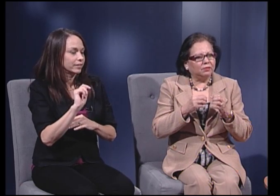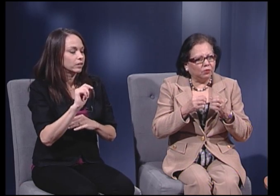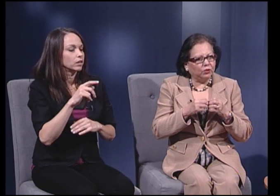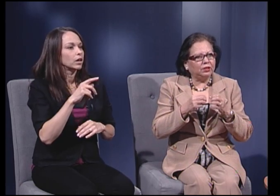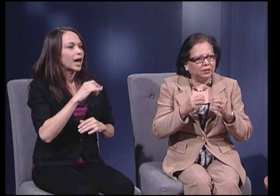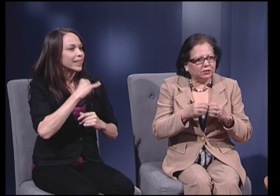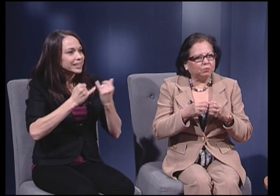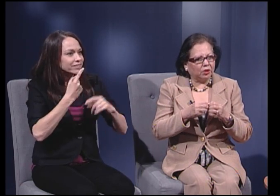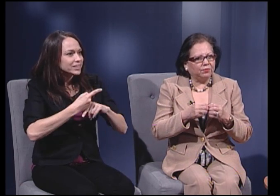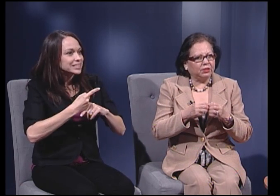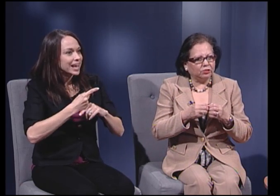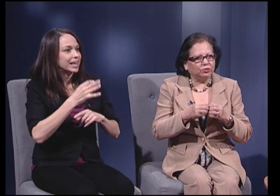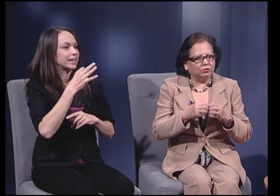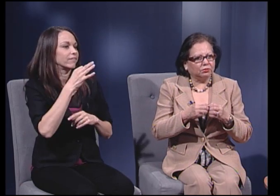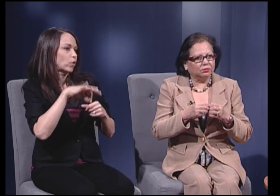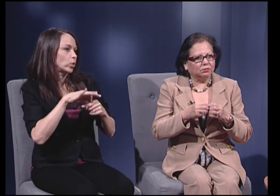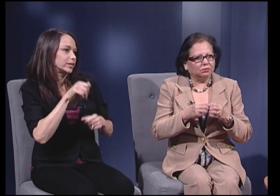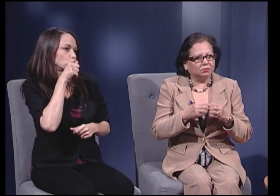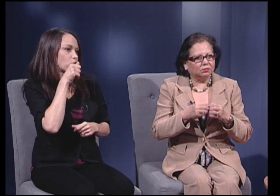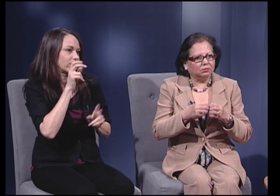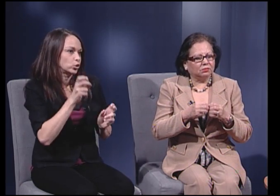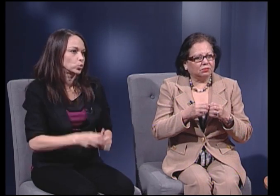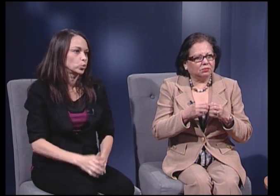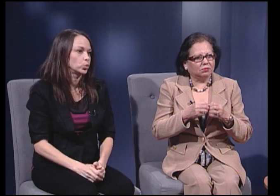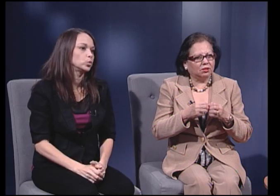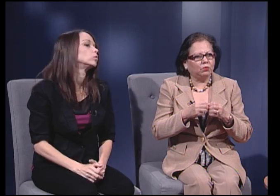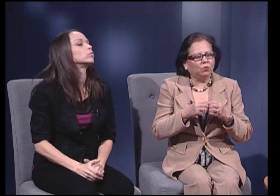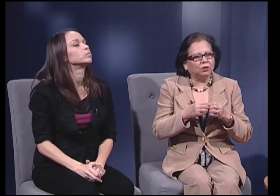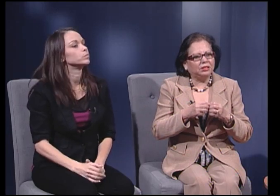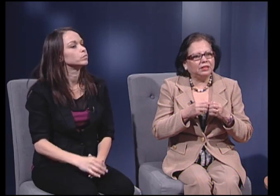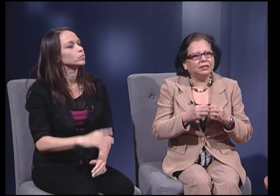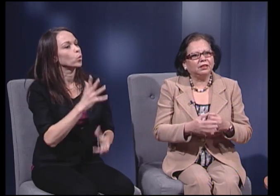voting is a private issue and we want to maintain that.